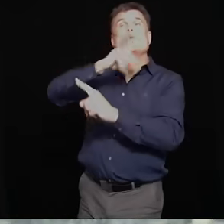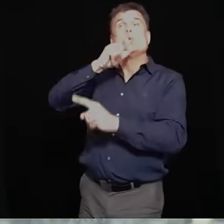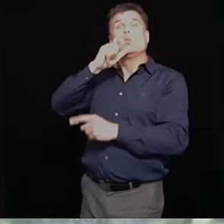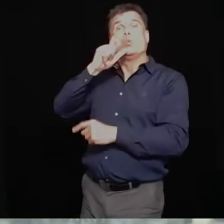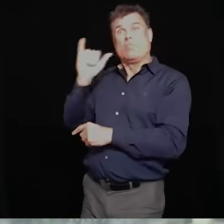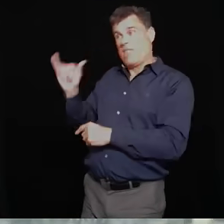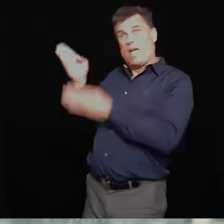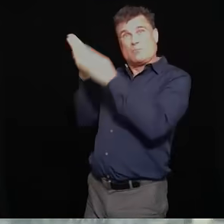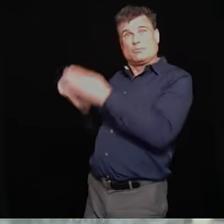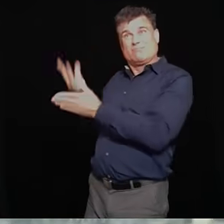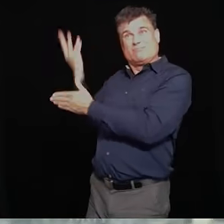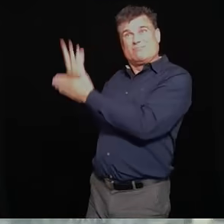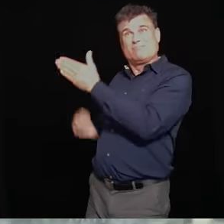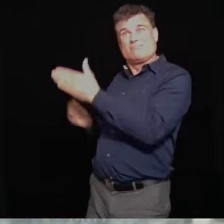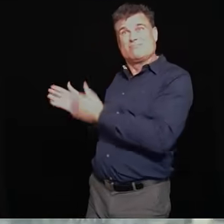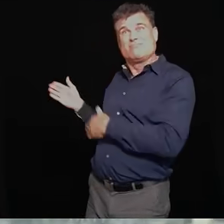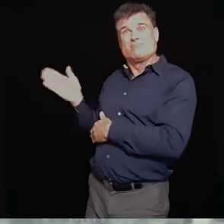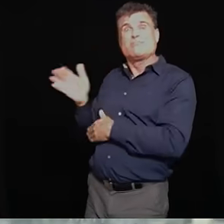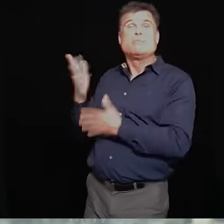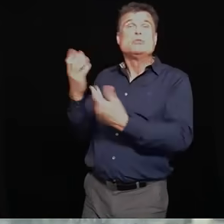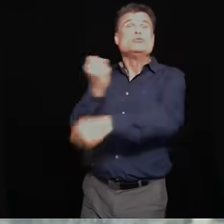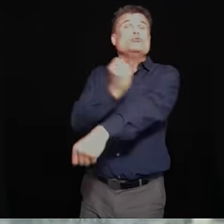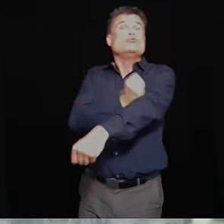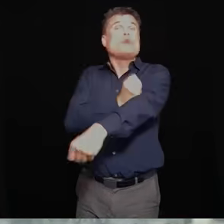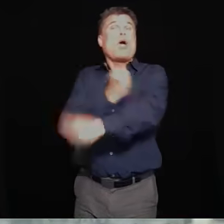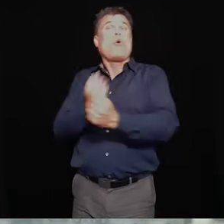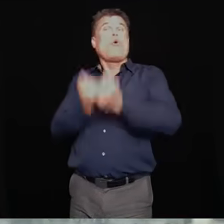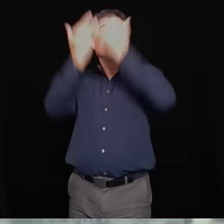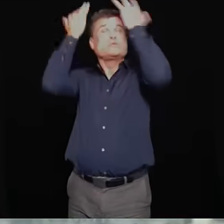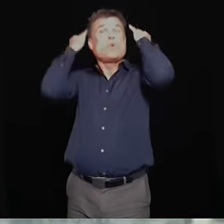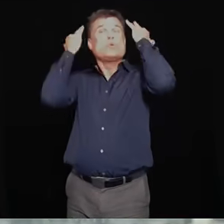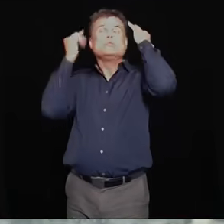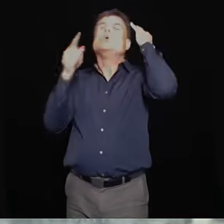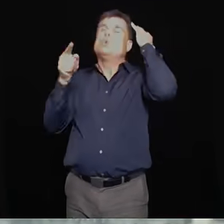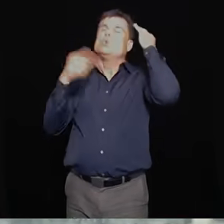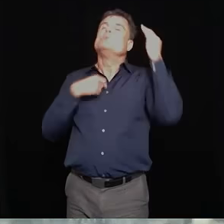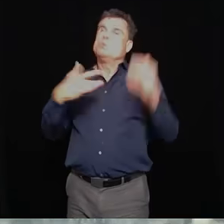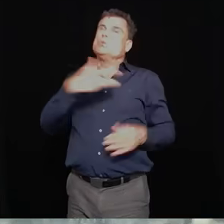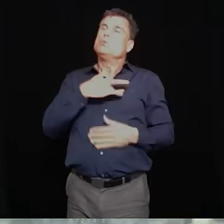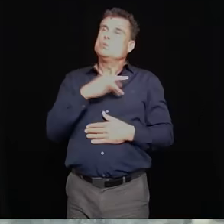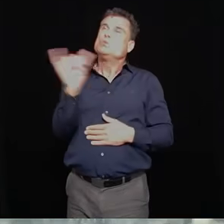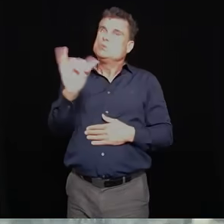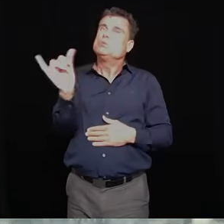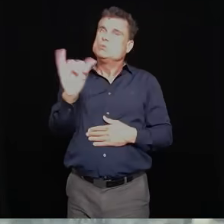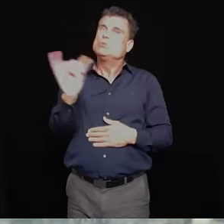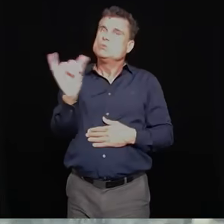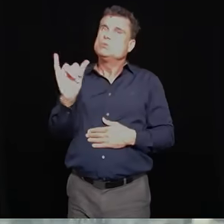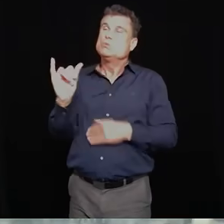But one way to think about your activities in the weeks is said is to think about the number